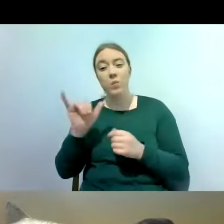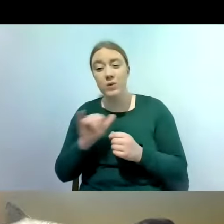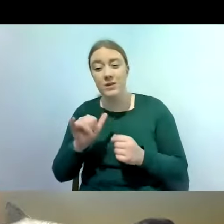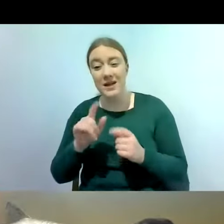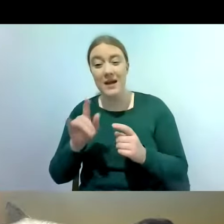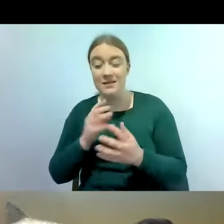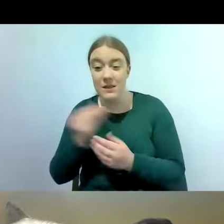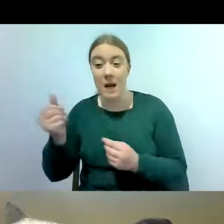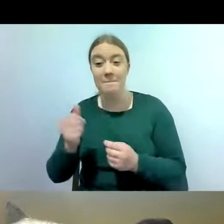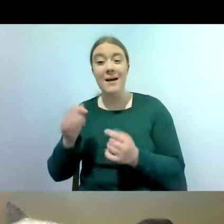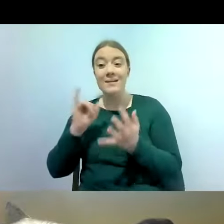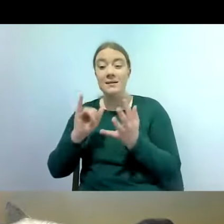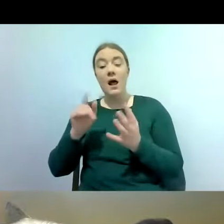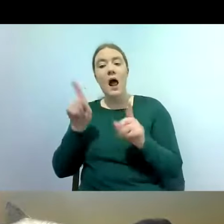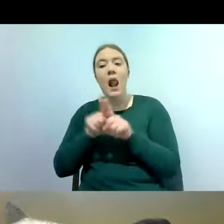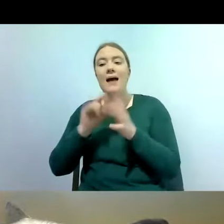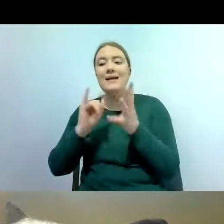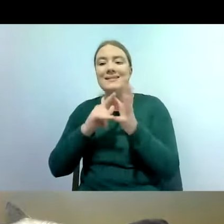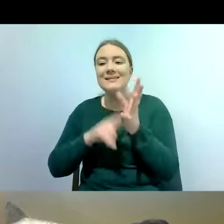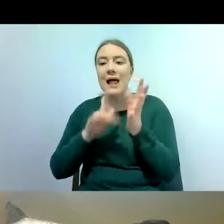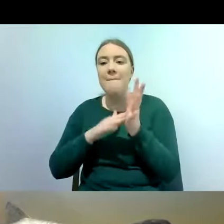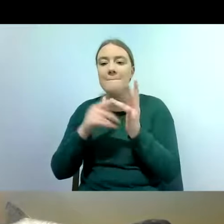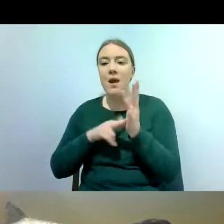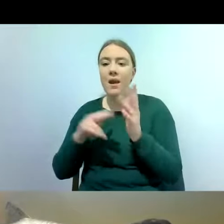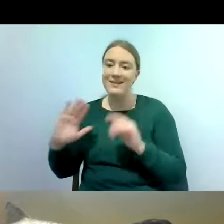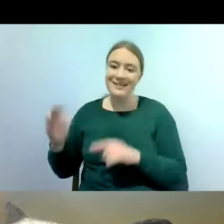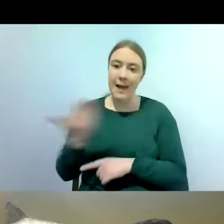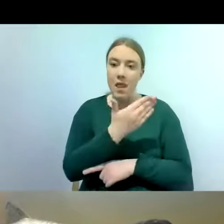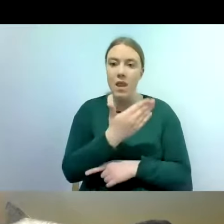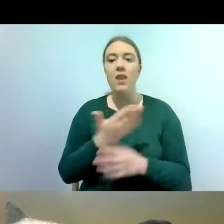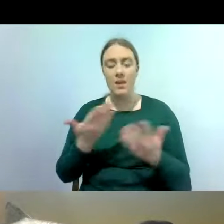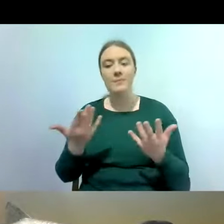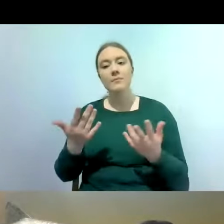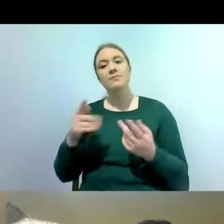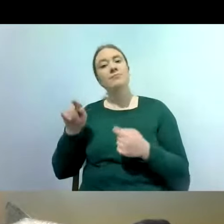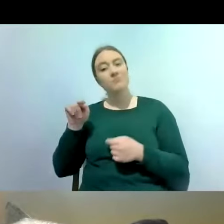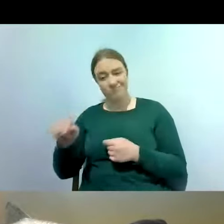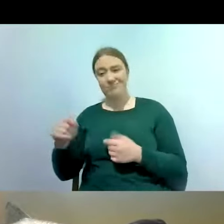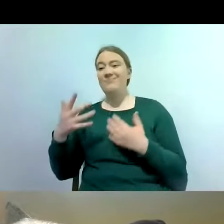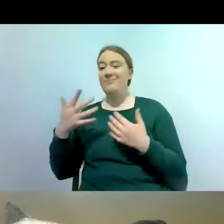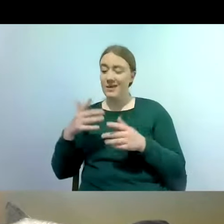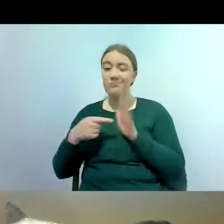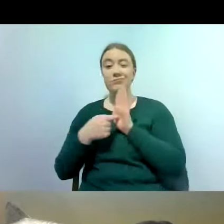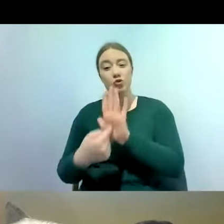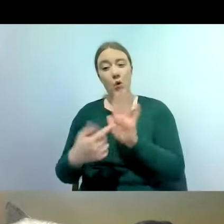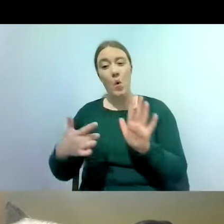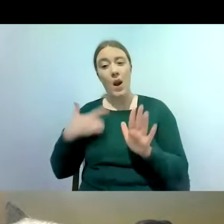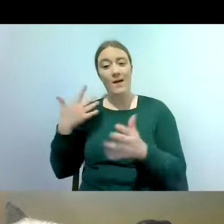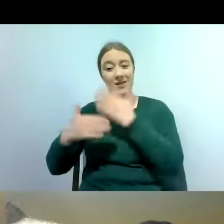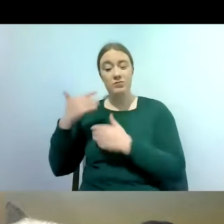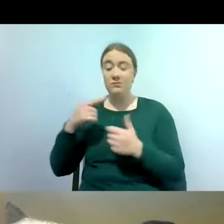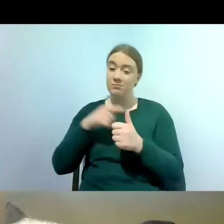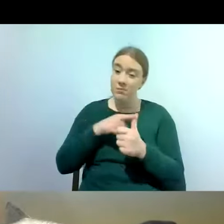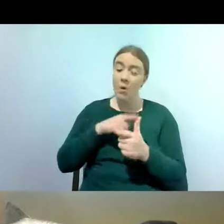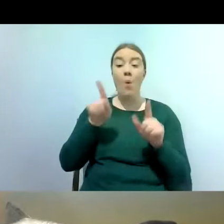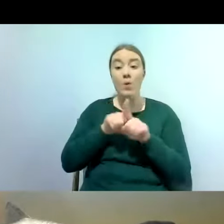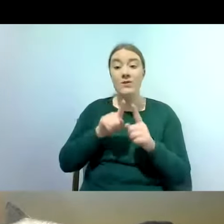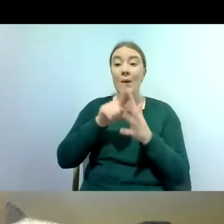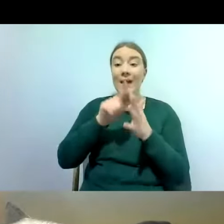are there are many other species that uh display this life history including eels sturgeon and shad